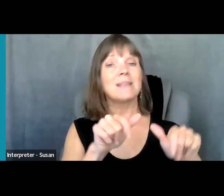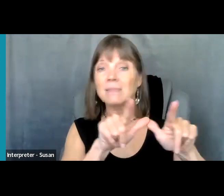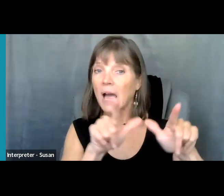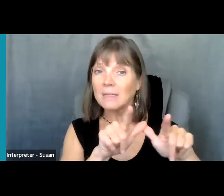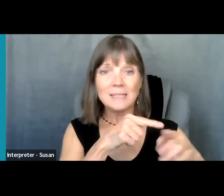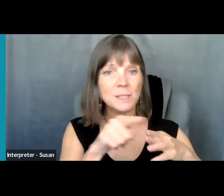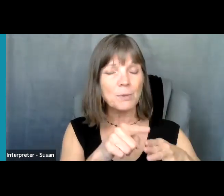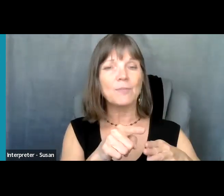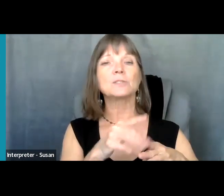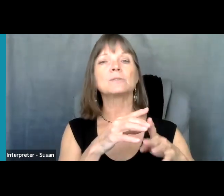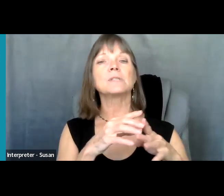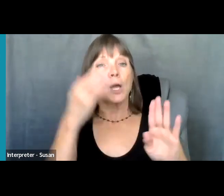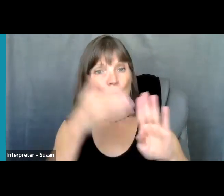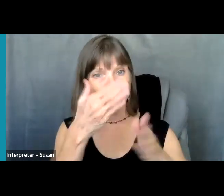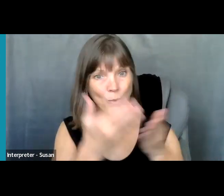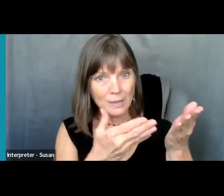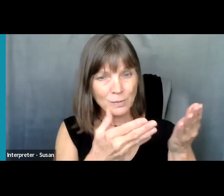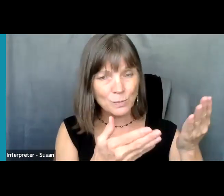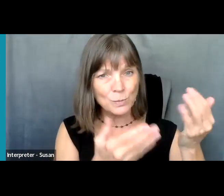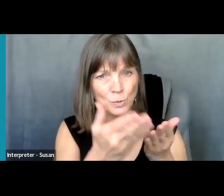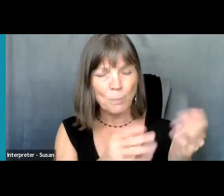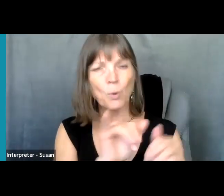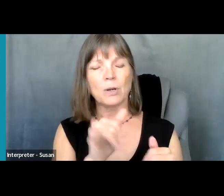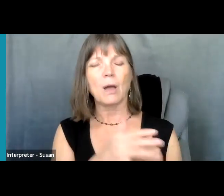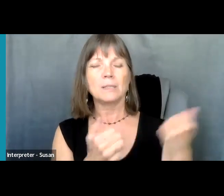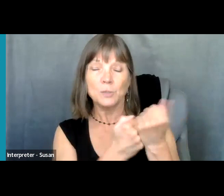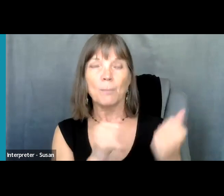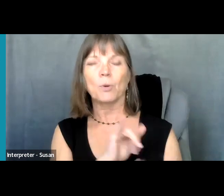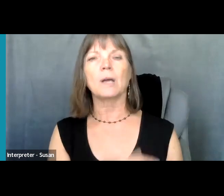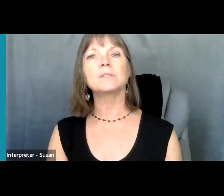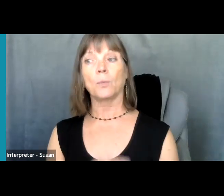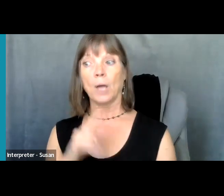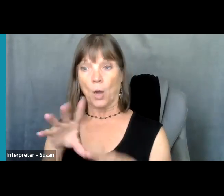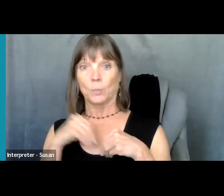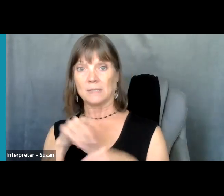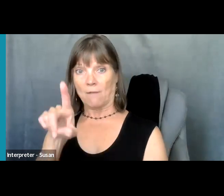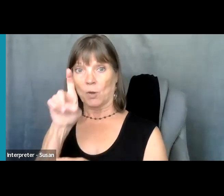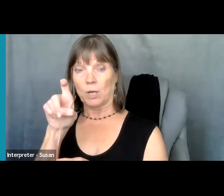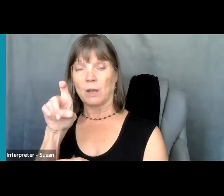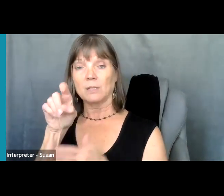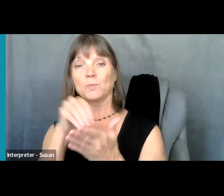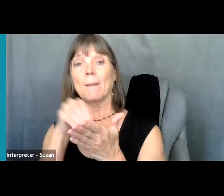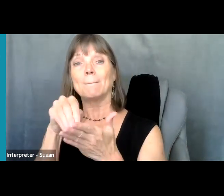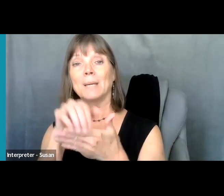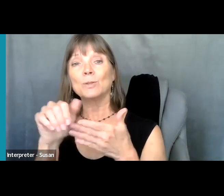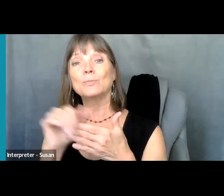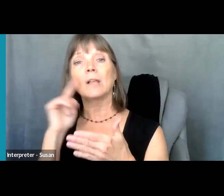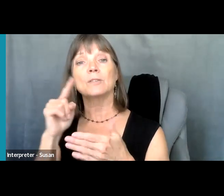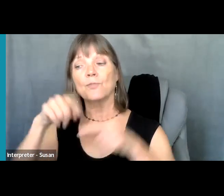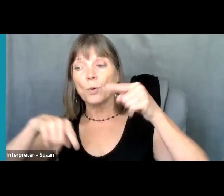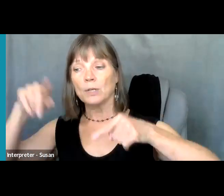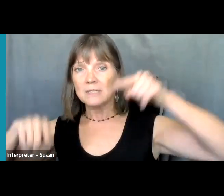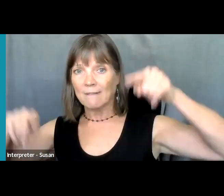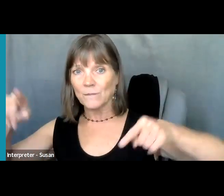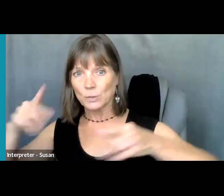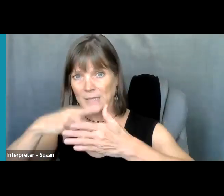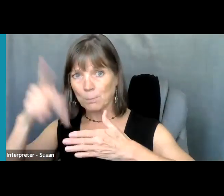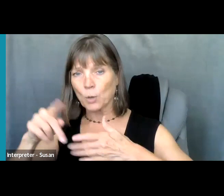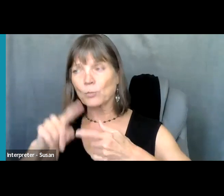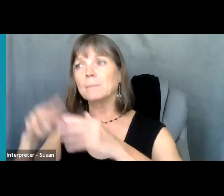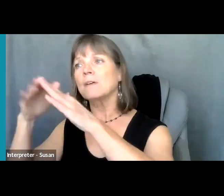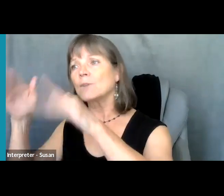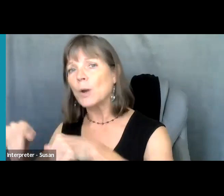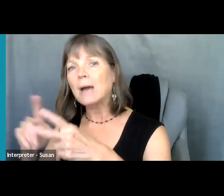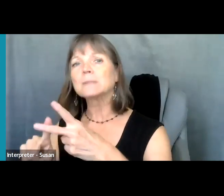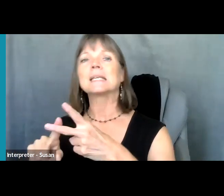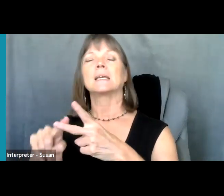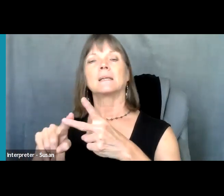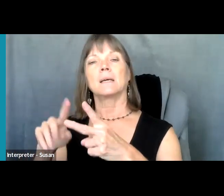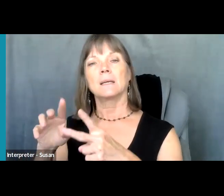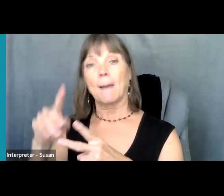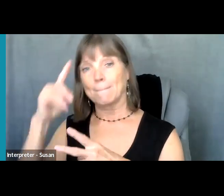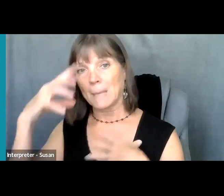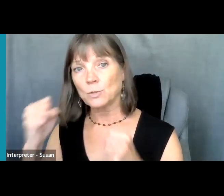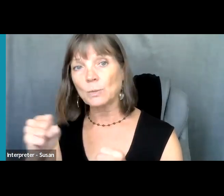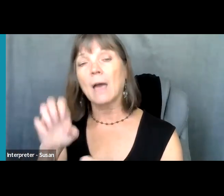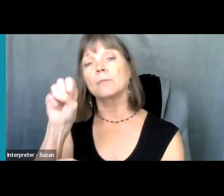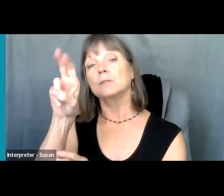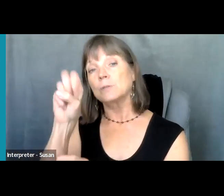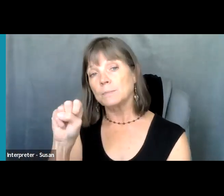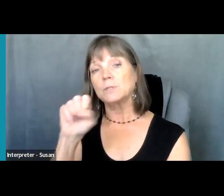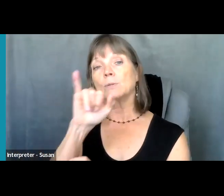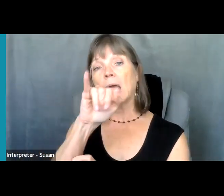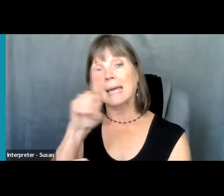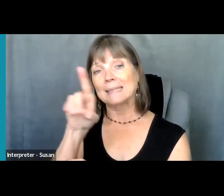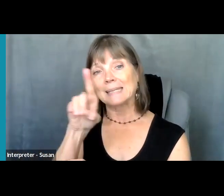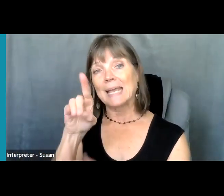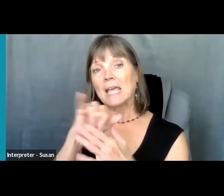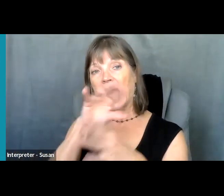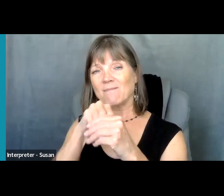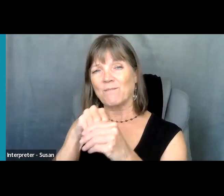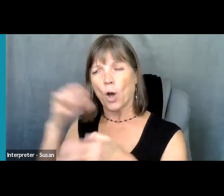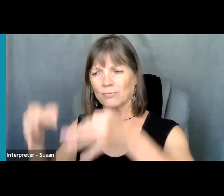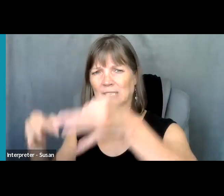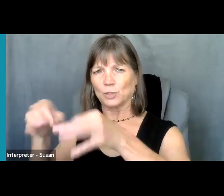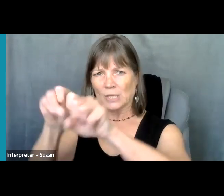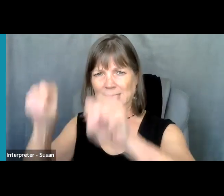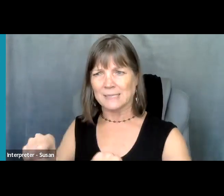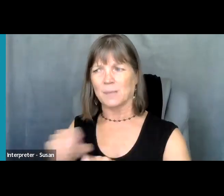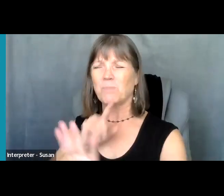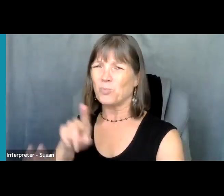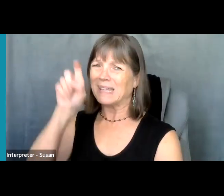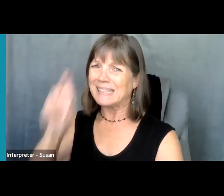Kelly Crosbie (she/her): we also got Um! I believe it was one hundred million dollars for justice programs. Those are diversion programs, re-entry programs, and capacity restoration. And these are for folks with mental health substance use. Id who are involved in the justice system, but really need treatment services and supports.